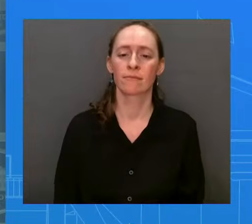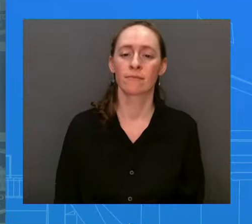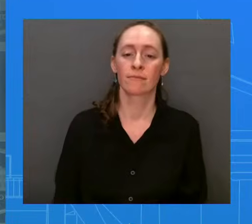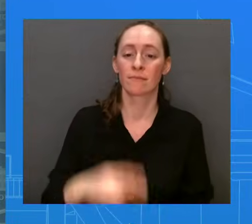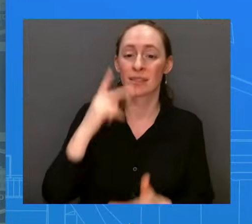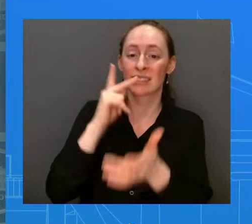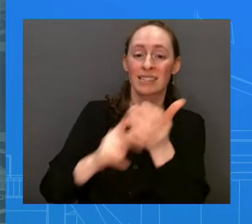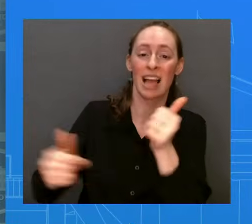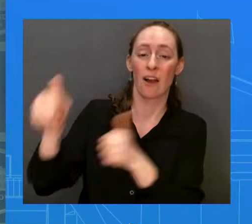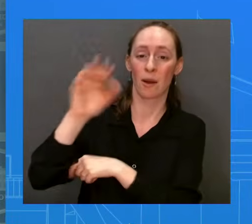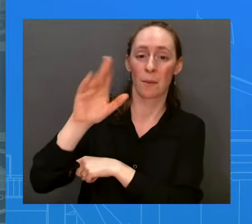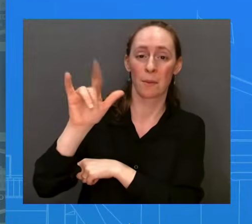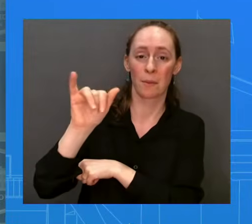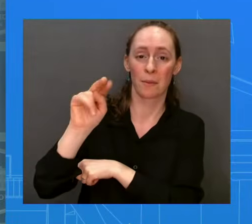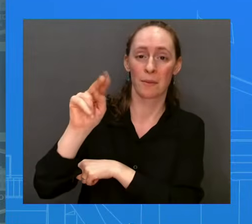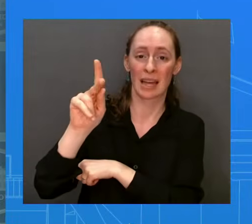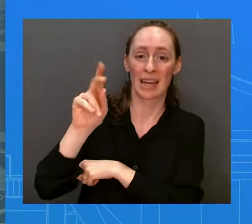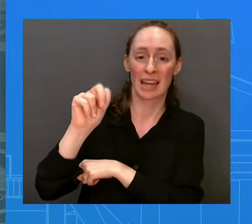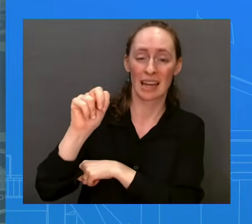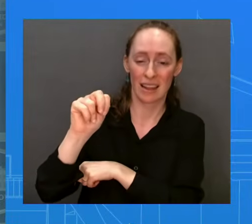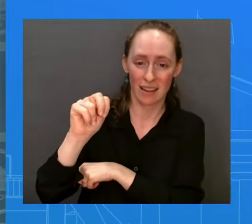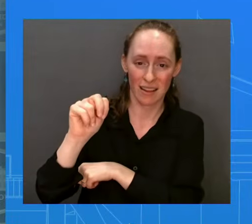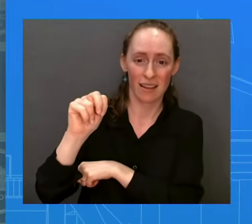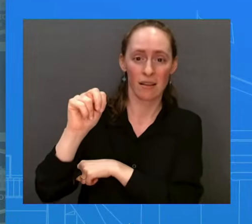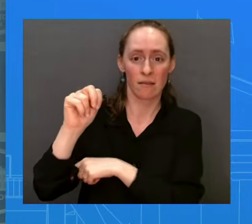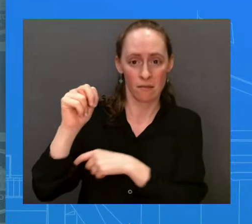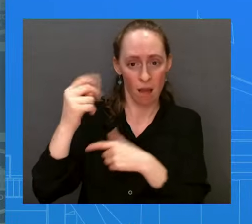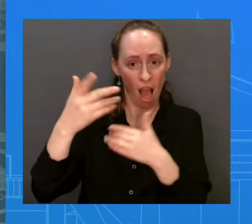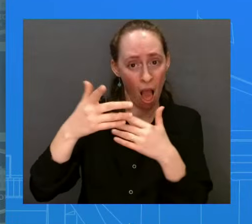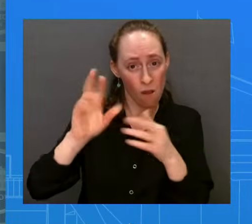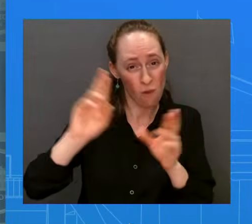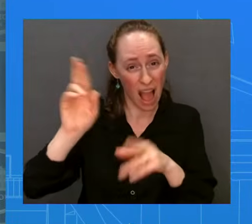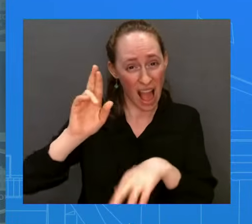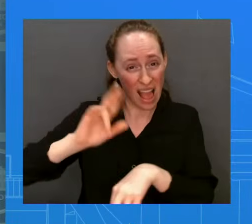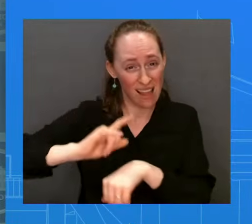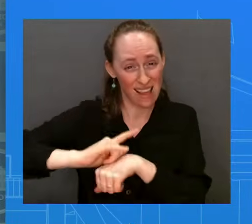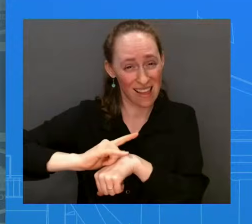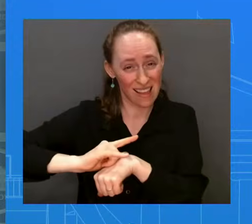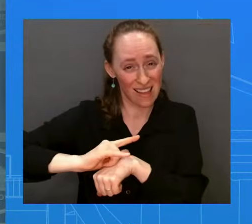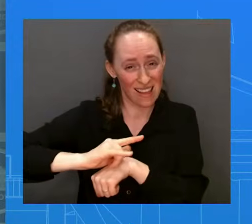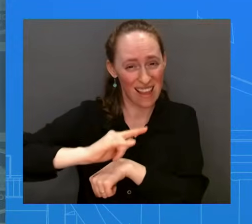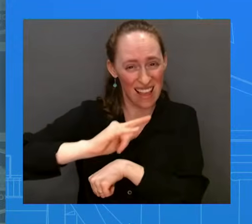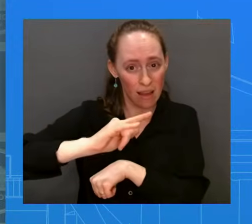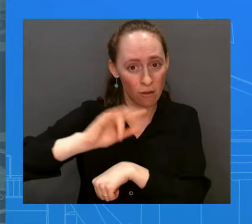to have those kinds of conversations to get some of these communication vehicles and venues back on track,